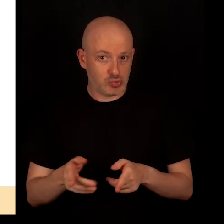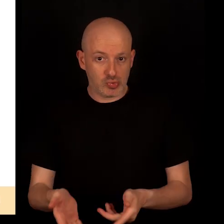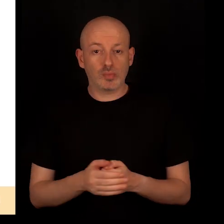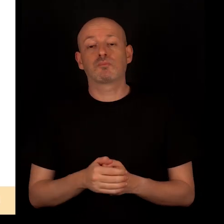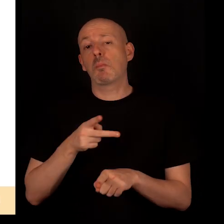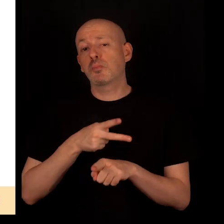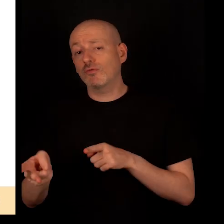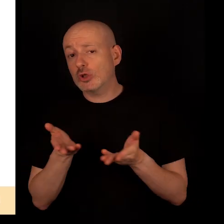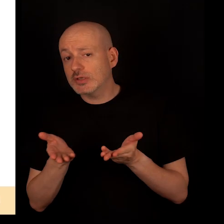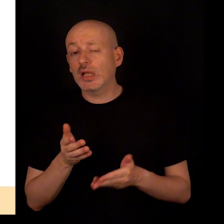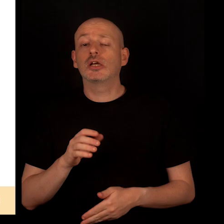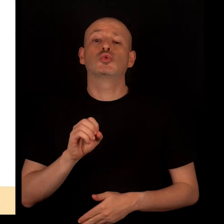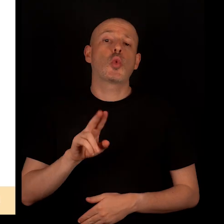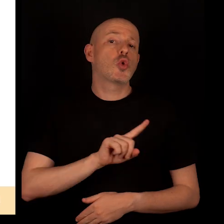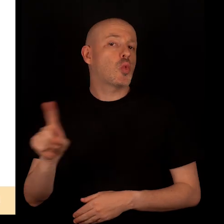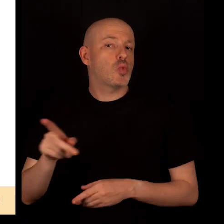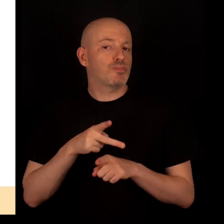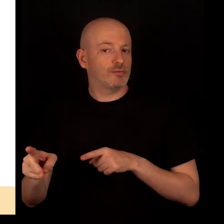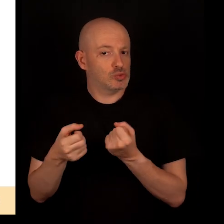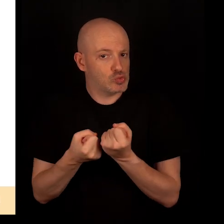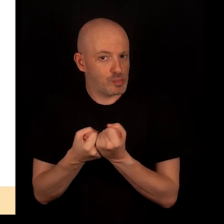For professional services, or non-professional support.